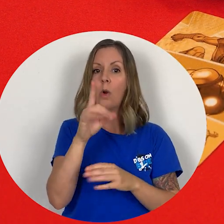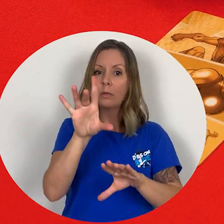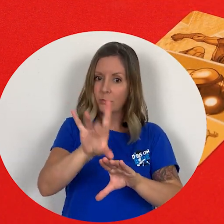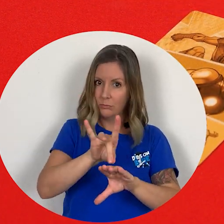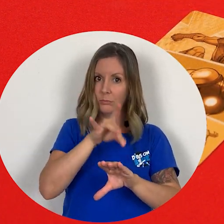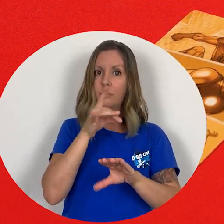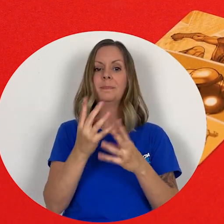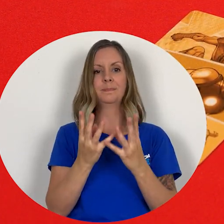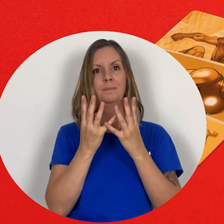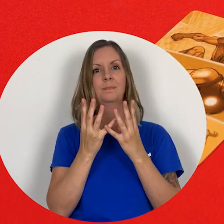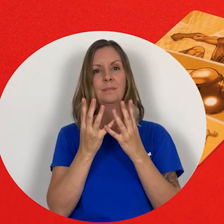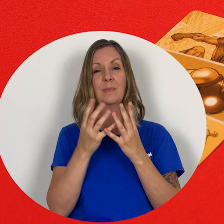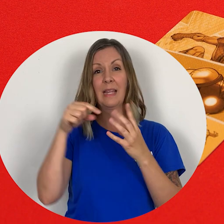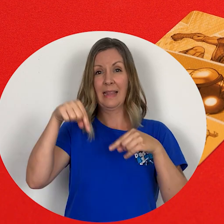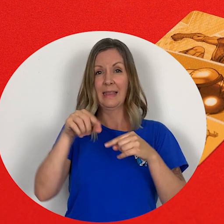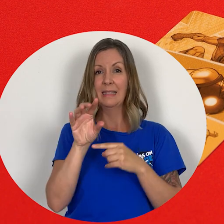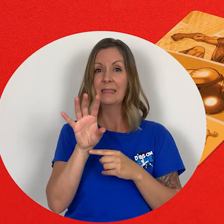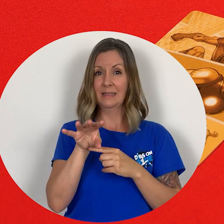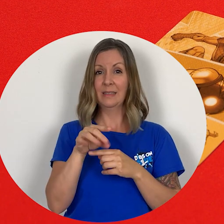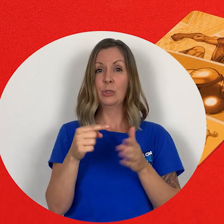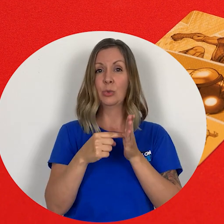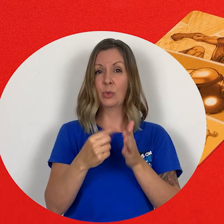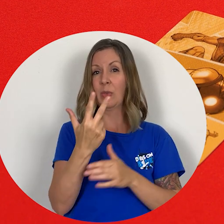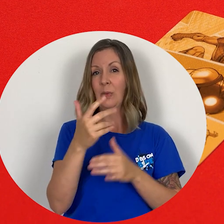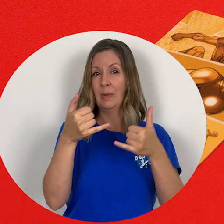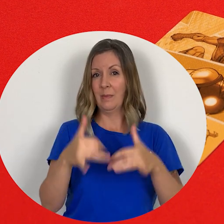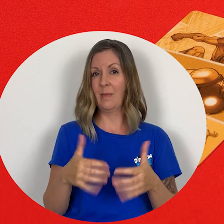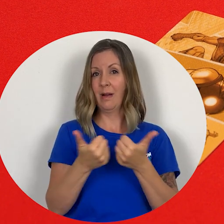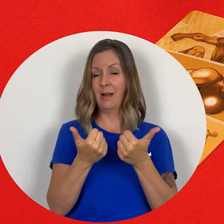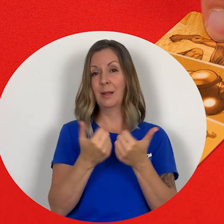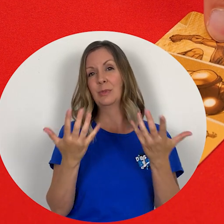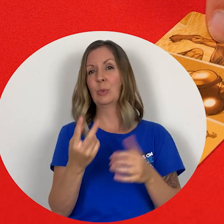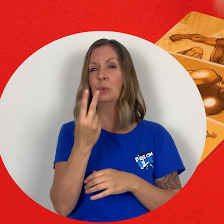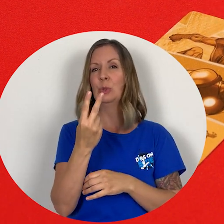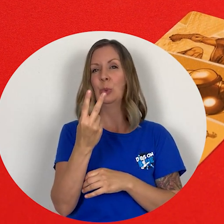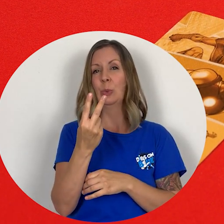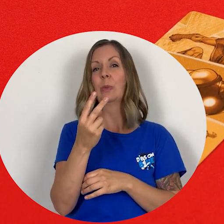We’ll be setting up a 3 player game, so that means they’ll be two Heroes versus